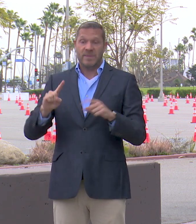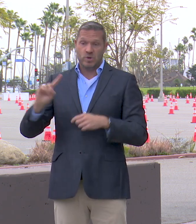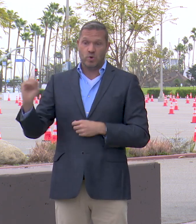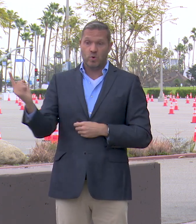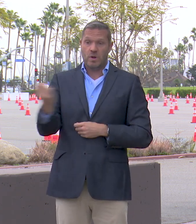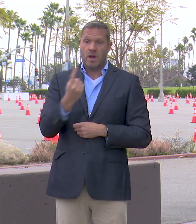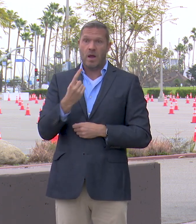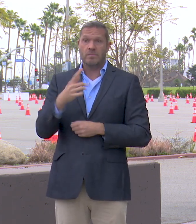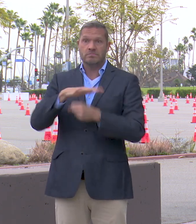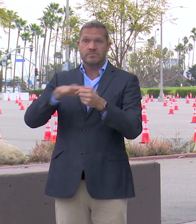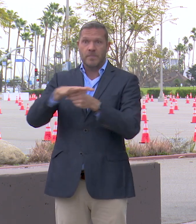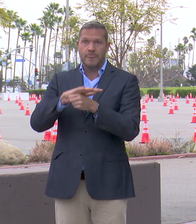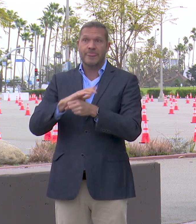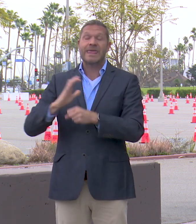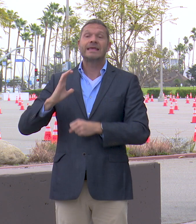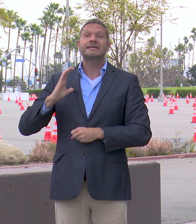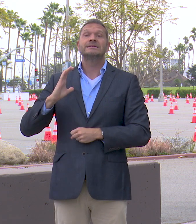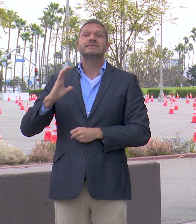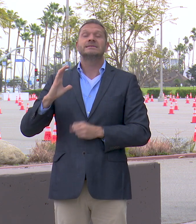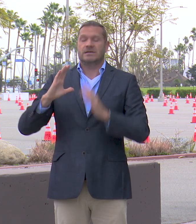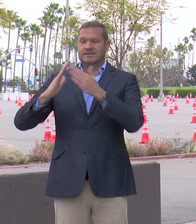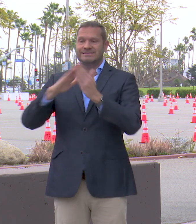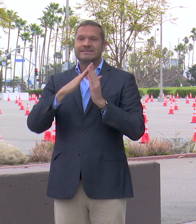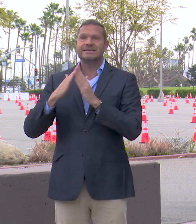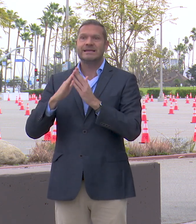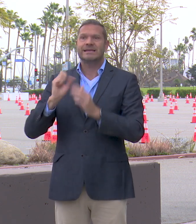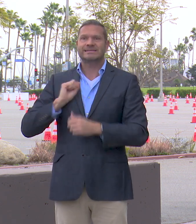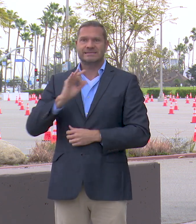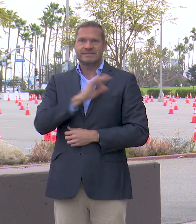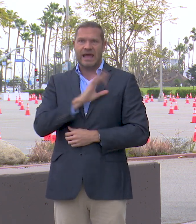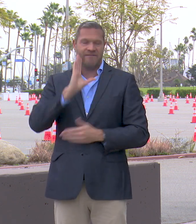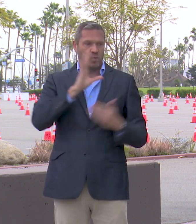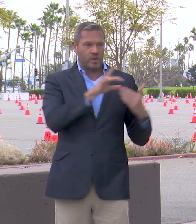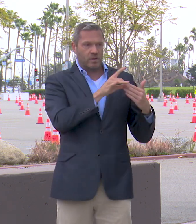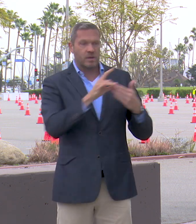They'll also check your information to make sure you qualify in this round.